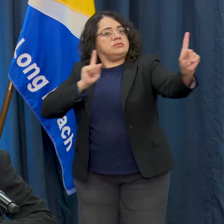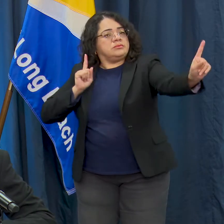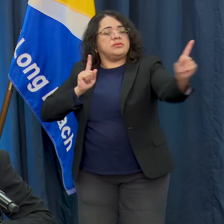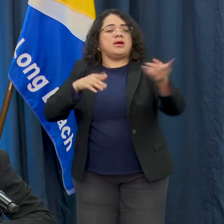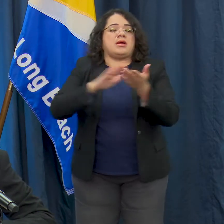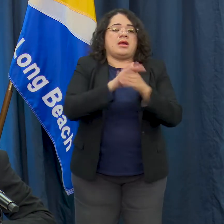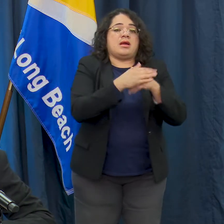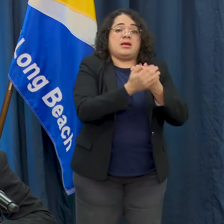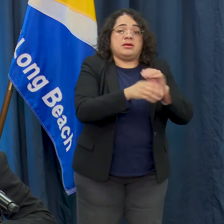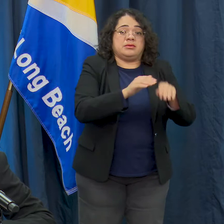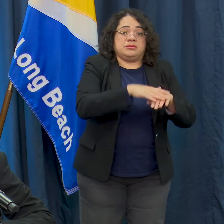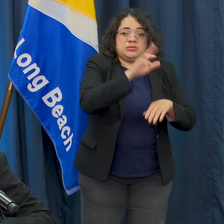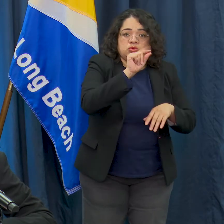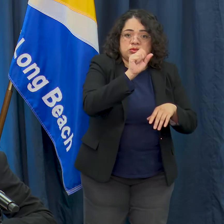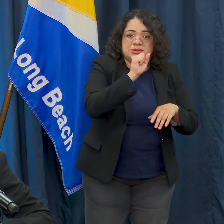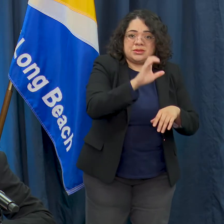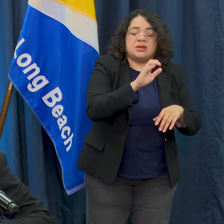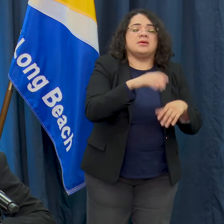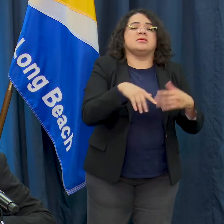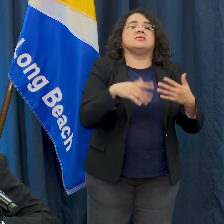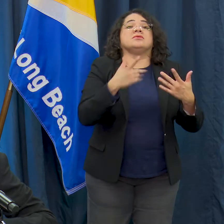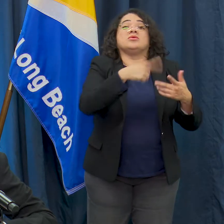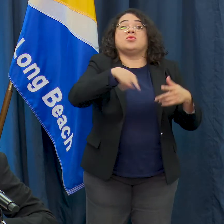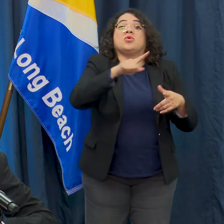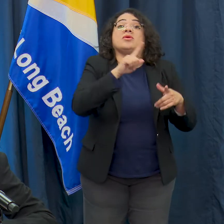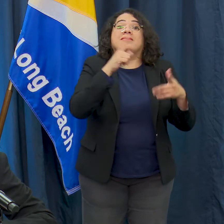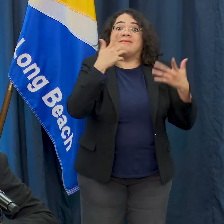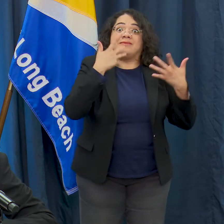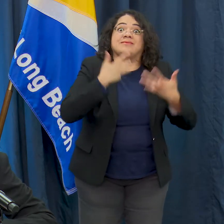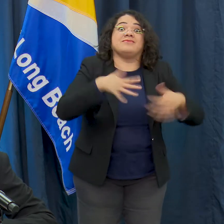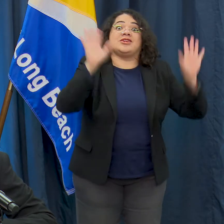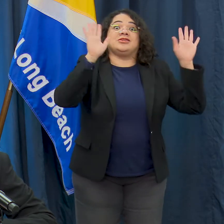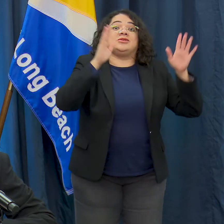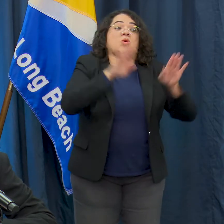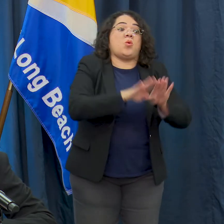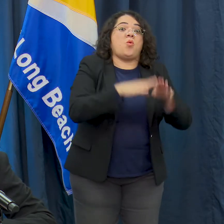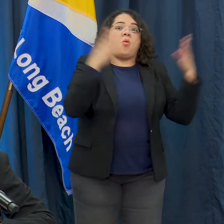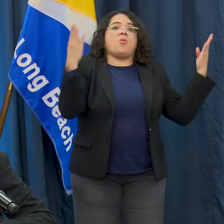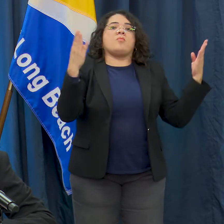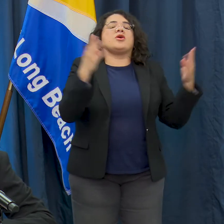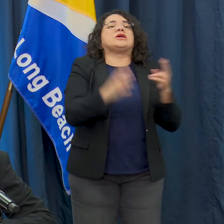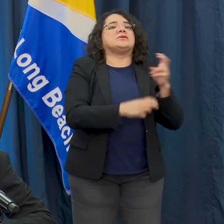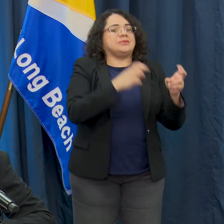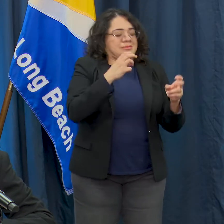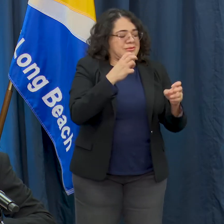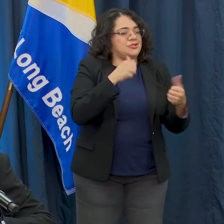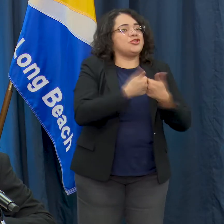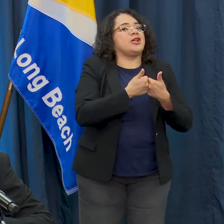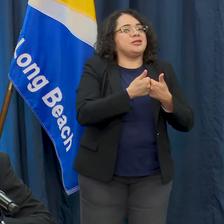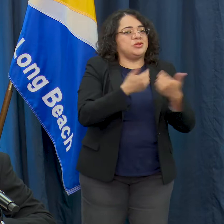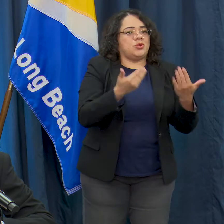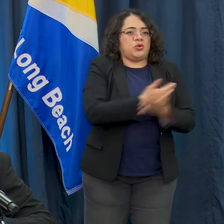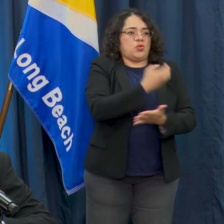able to open you know congrats. I know it's still a very hard economy but we're trying to support those businesses as well.